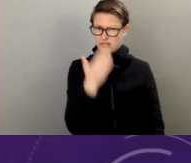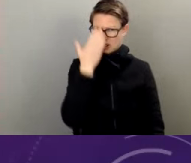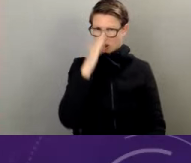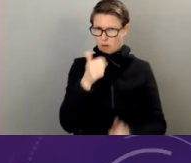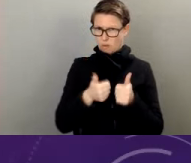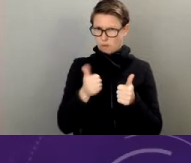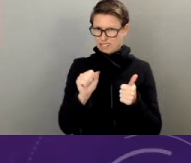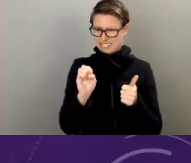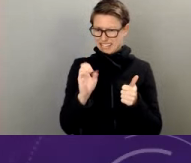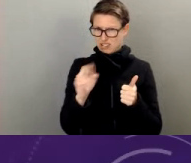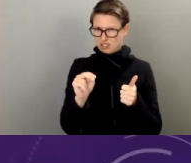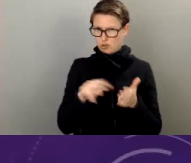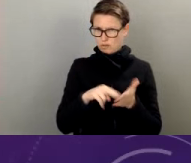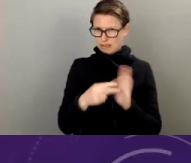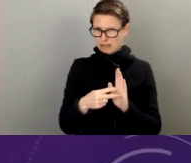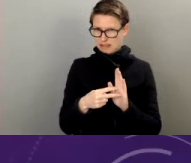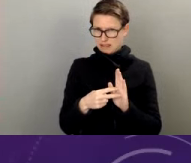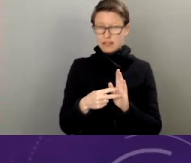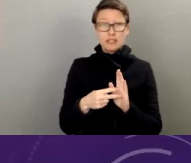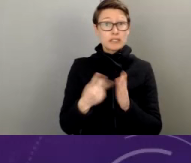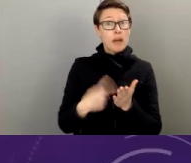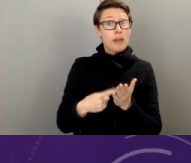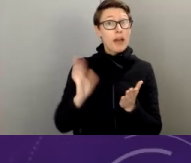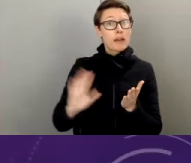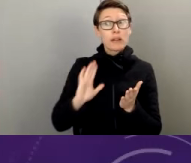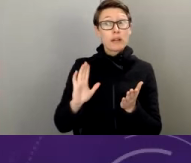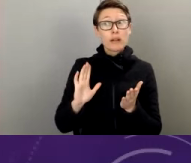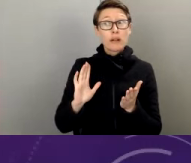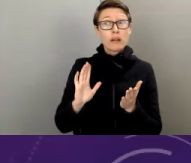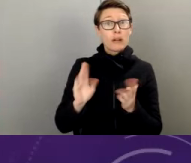because sometimes what we've gotten in the past is when we got your Excel file,